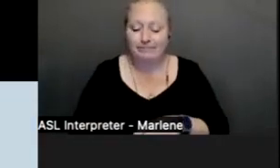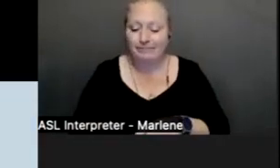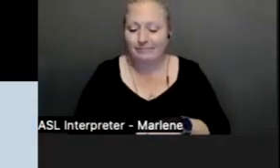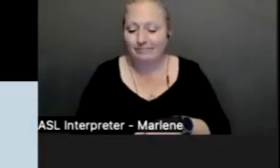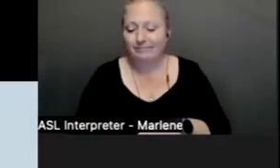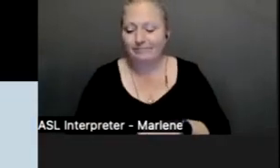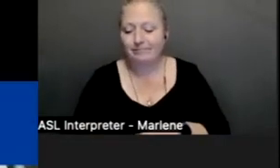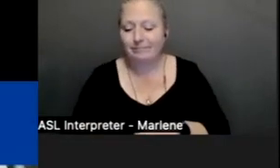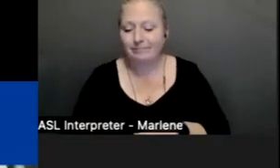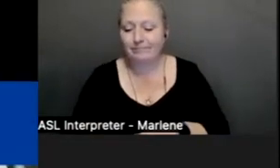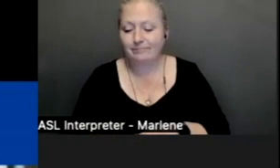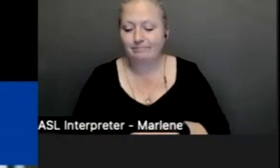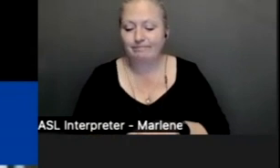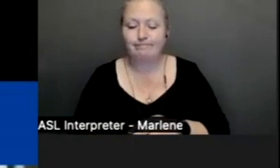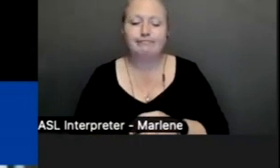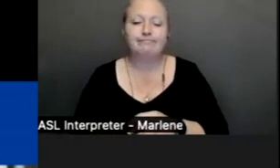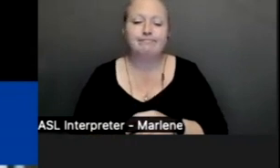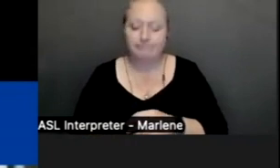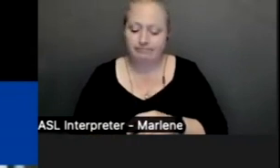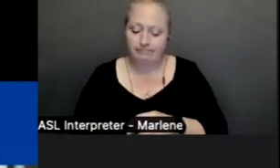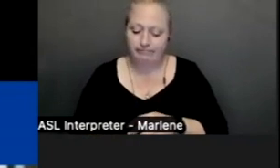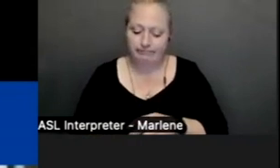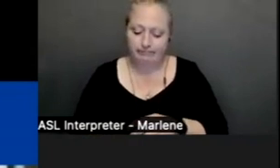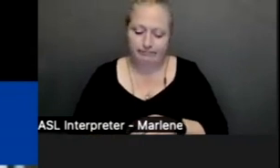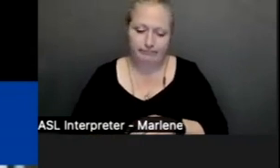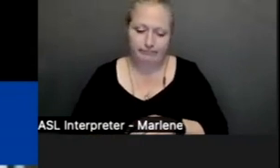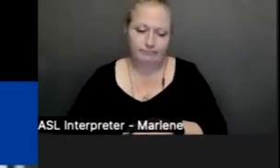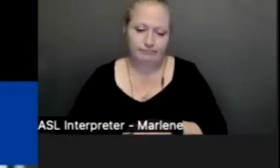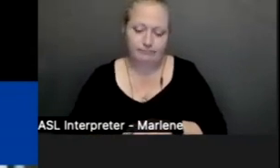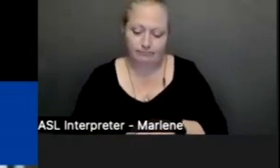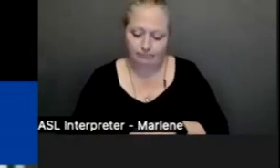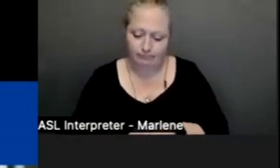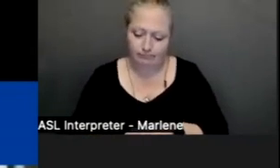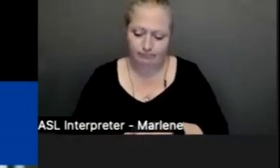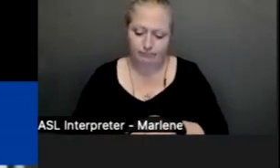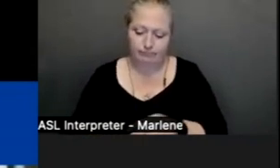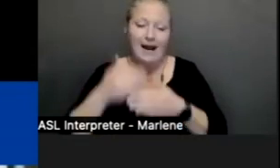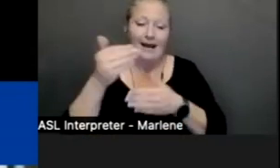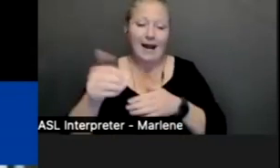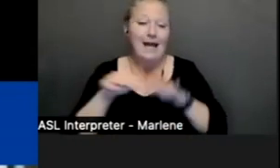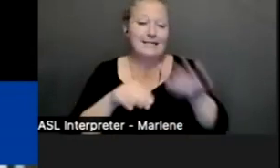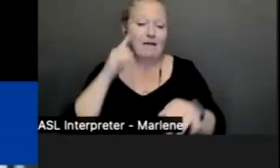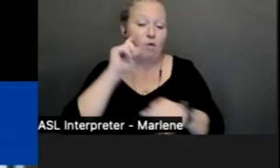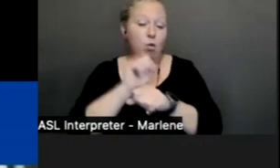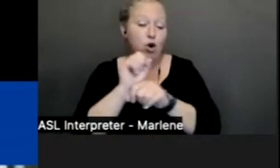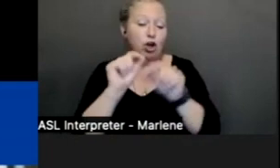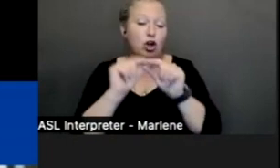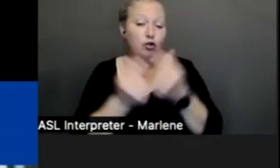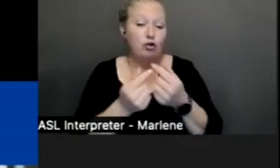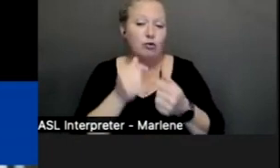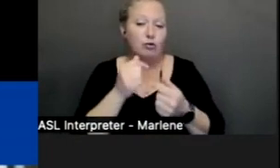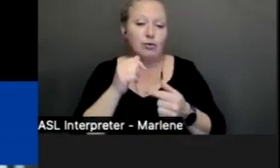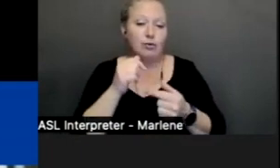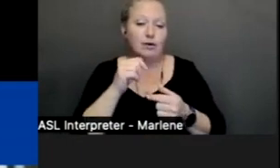One more. So the next steps for our working group and not to get ahead of the next slide but we